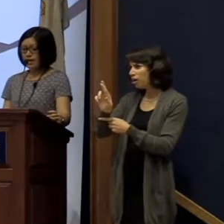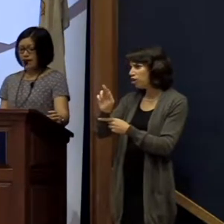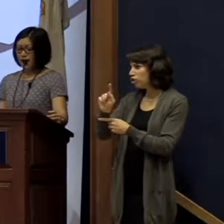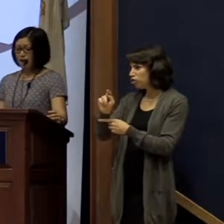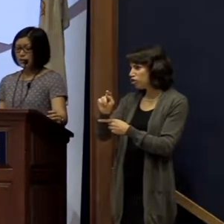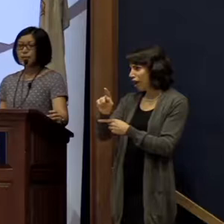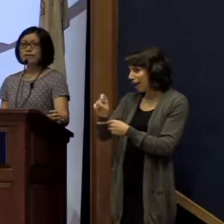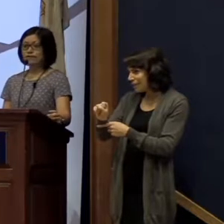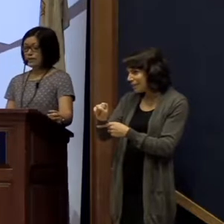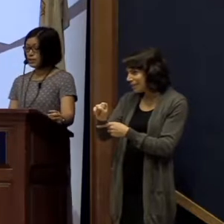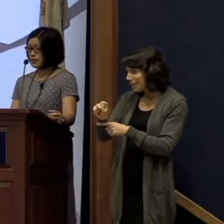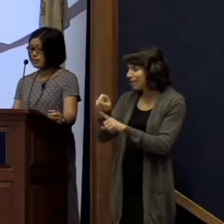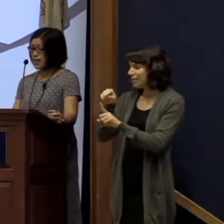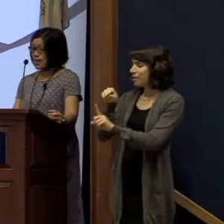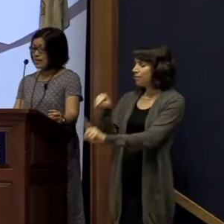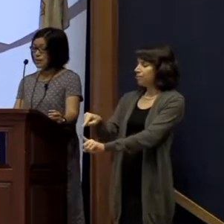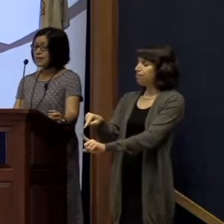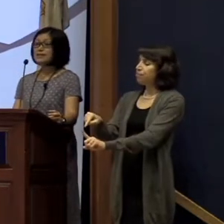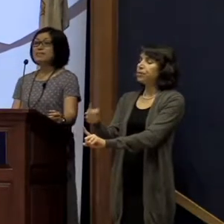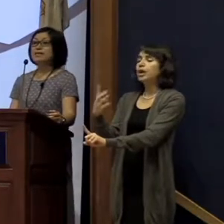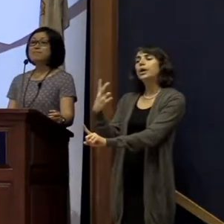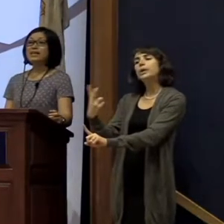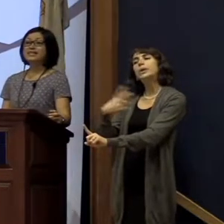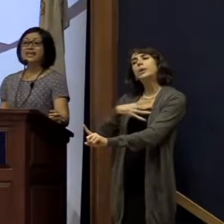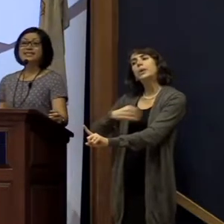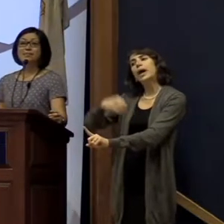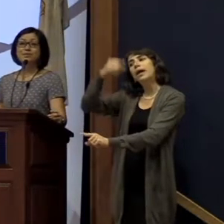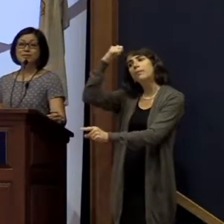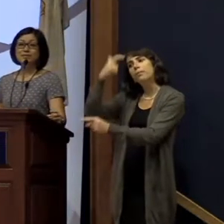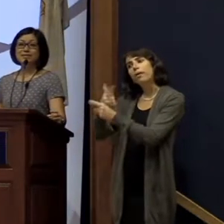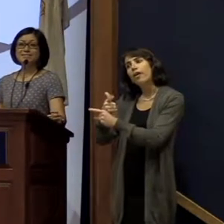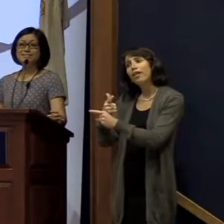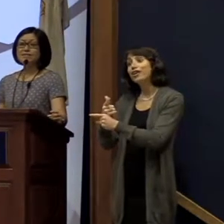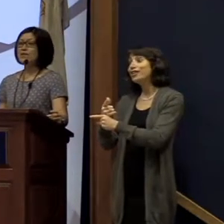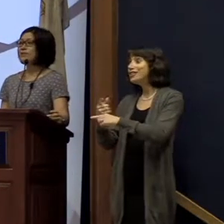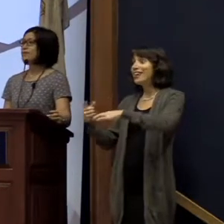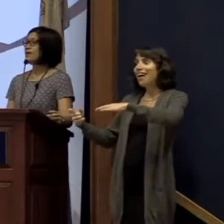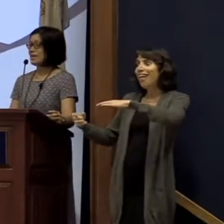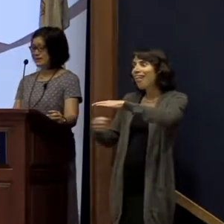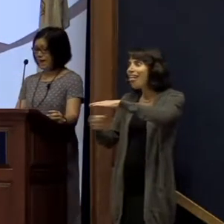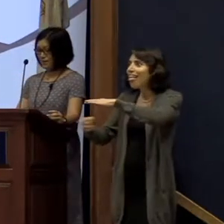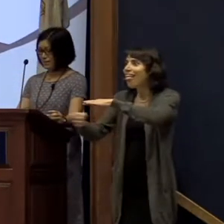Who go on adventures in 20-minute bite-sized episodes. Very good for her as parents